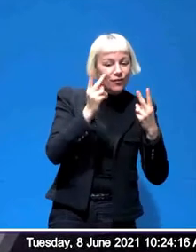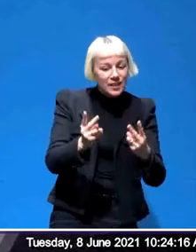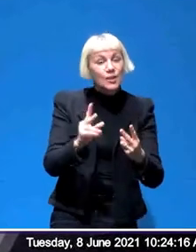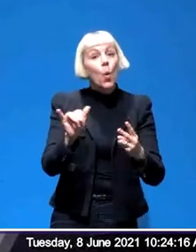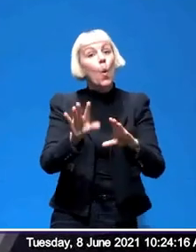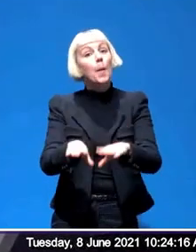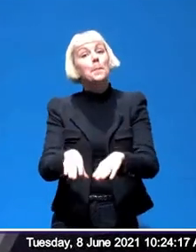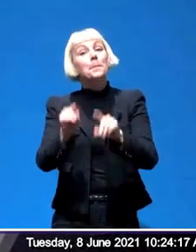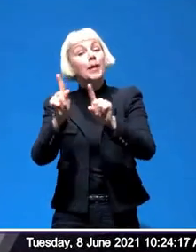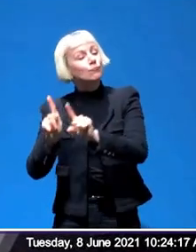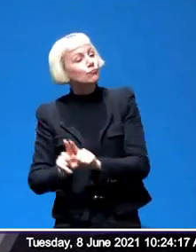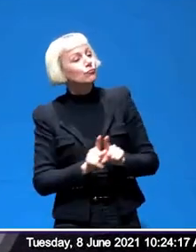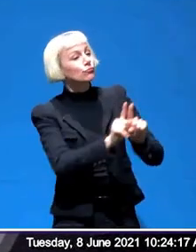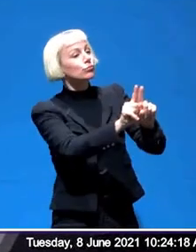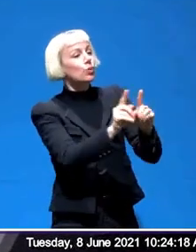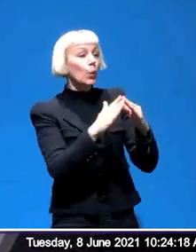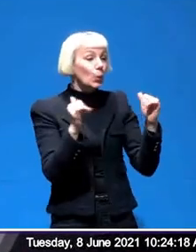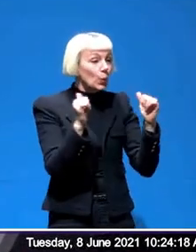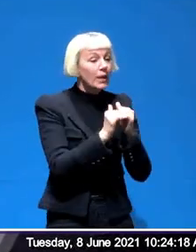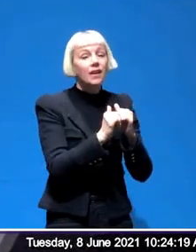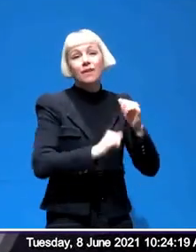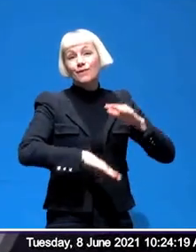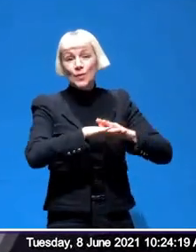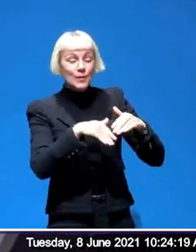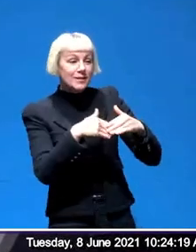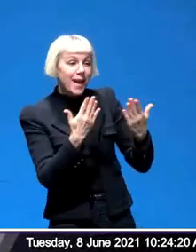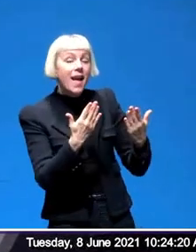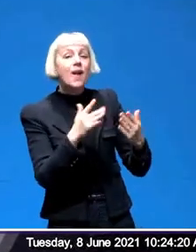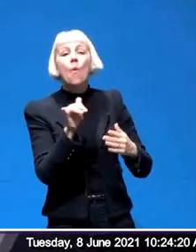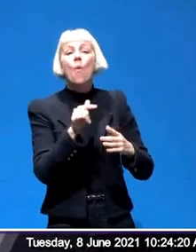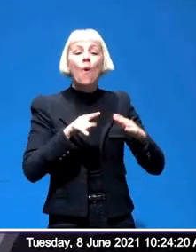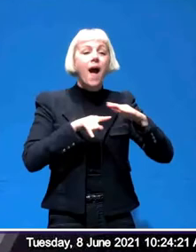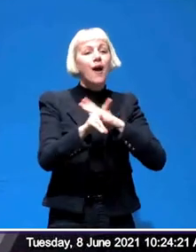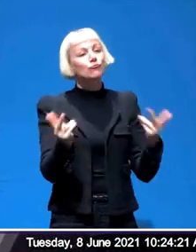on a weekend for a whole day, or if that was not possible, at least a meal out.